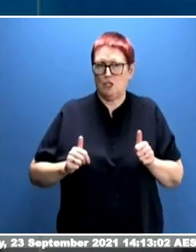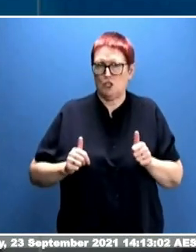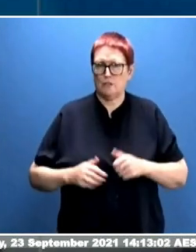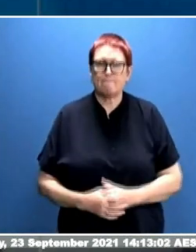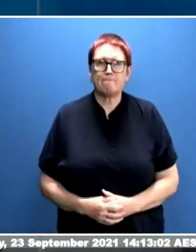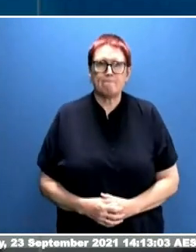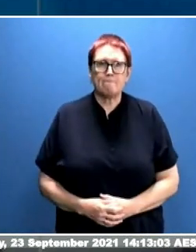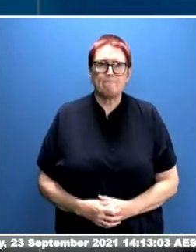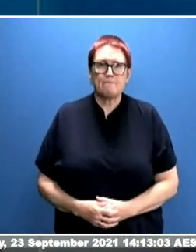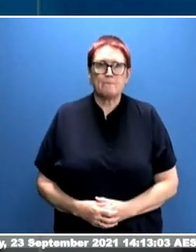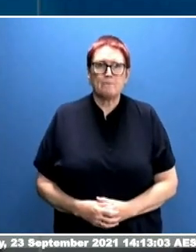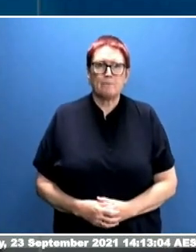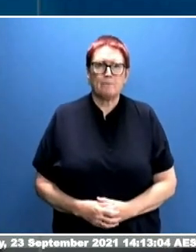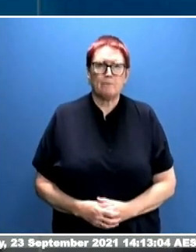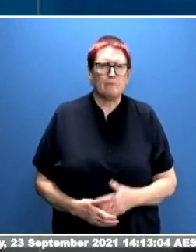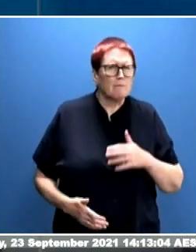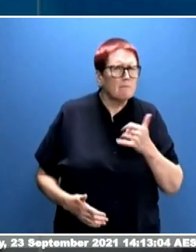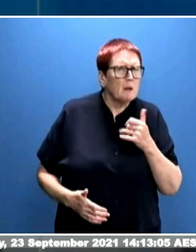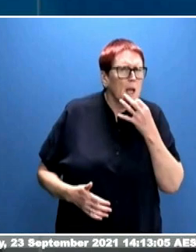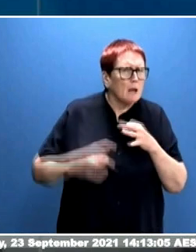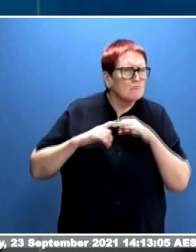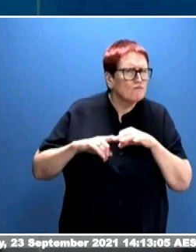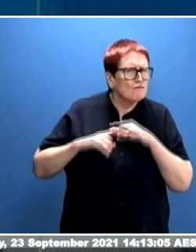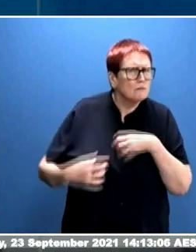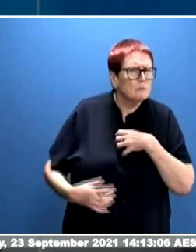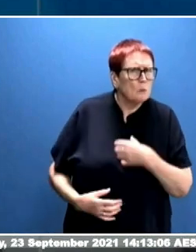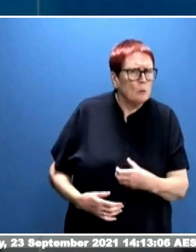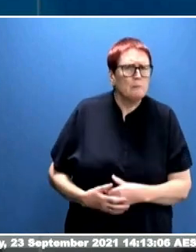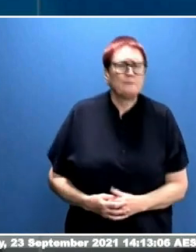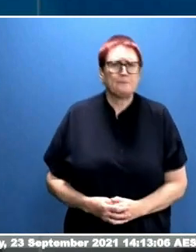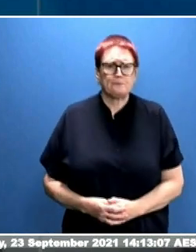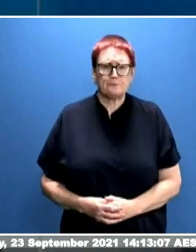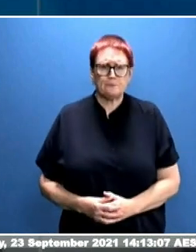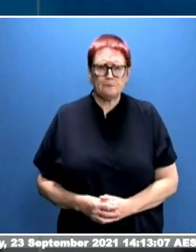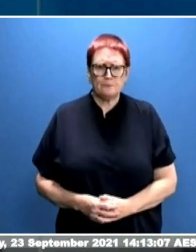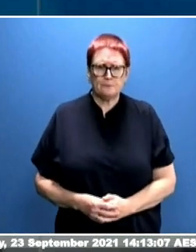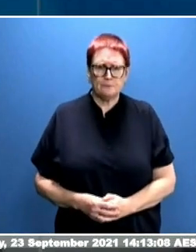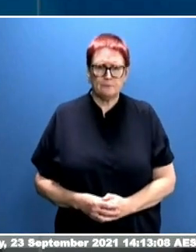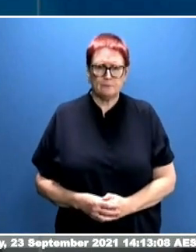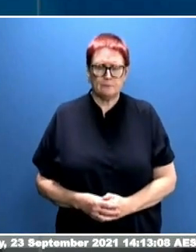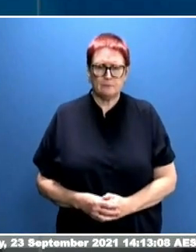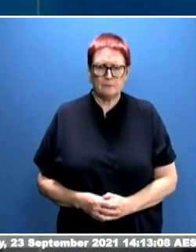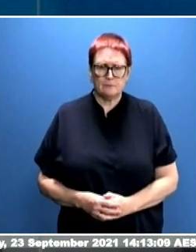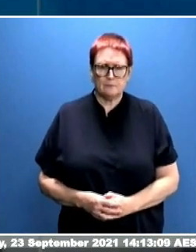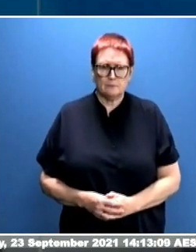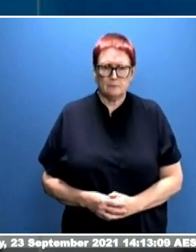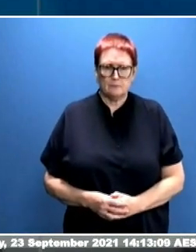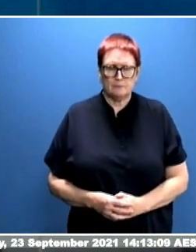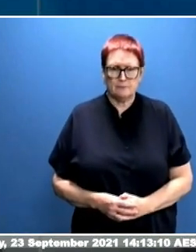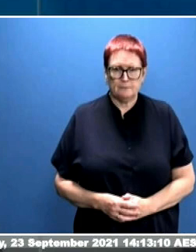I might need to explore that a little bit further with you, but just so we can perhaps rule out some things or clarify at this stage,